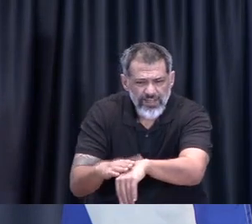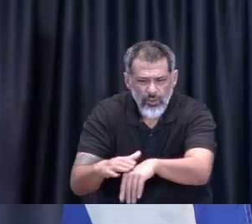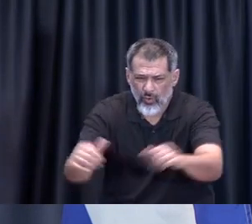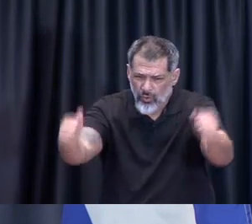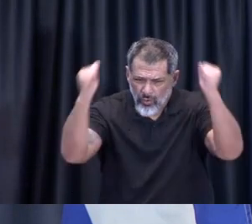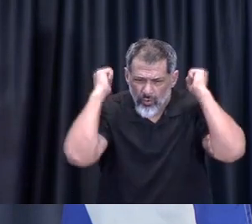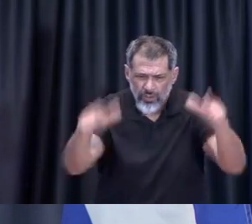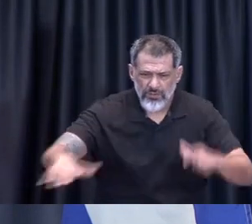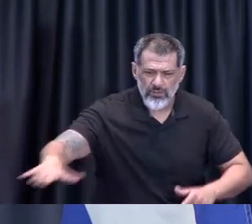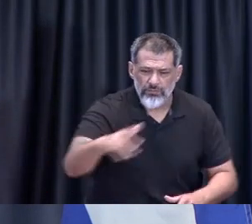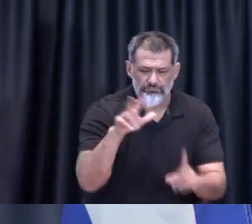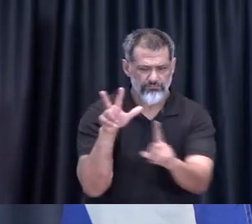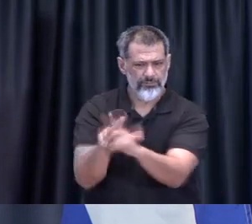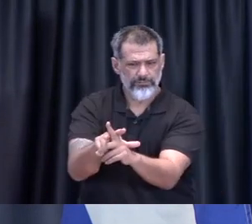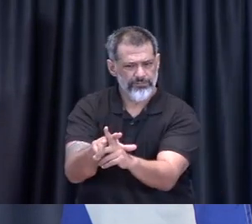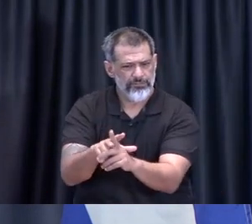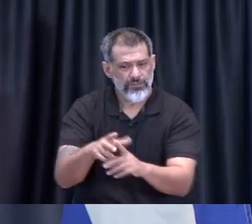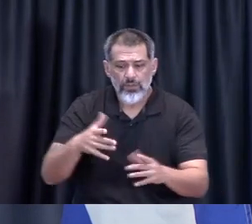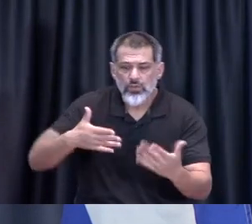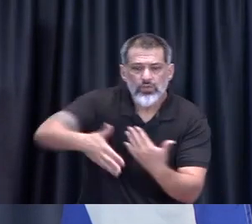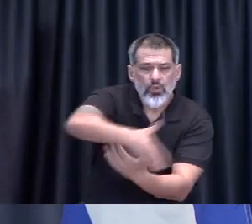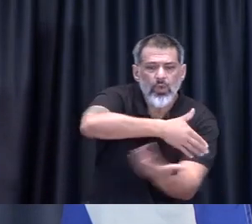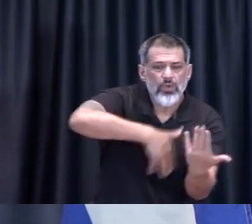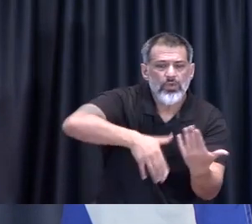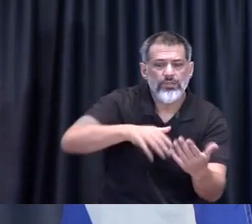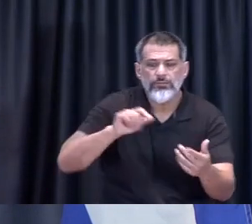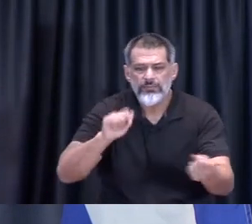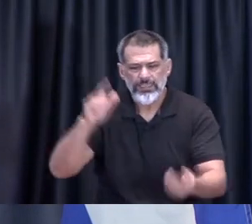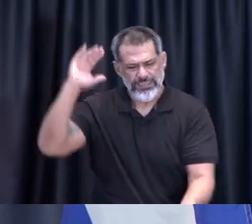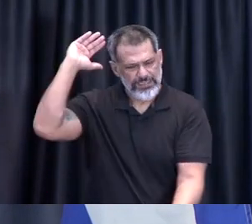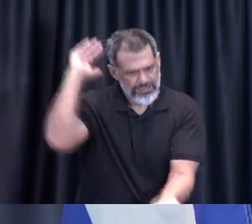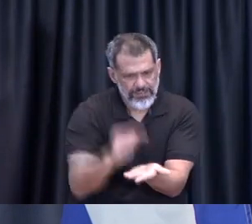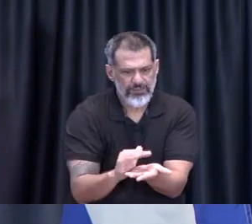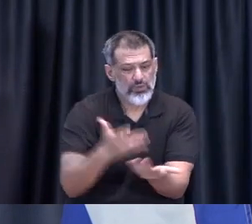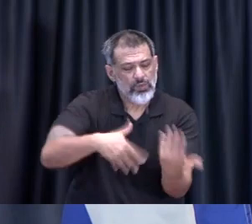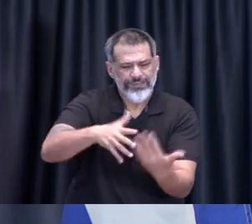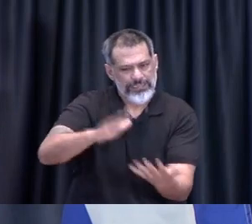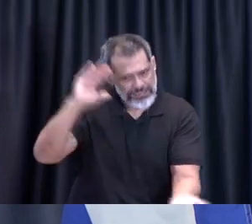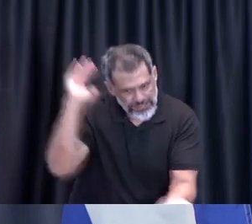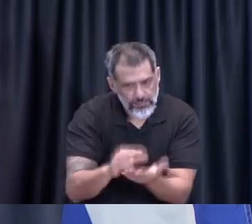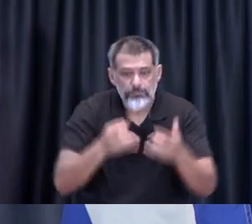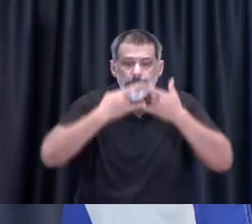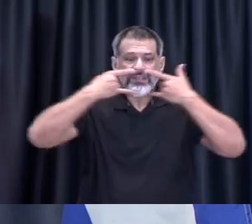interactions, you know, making sure that you're using masking and distancing and ventilation to good